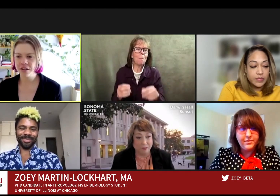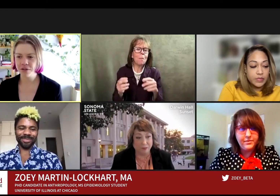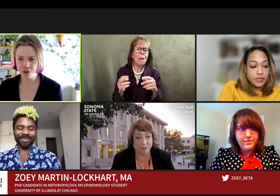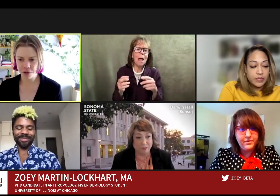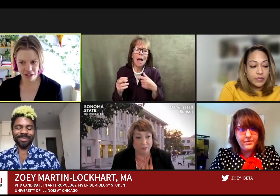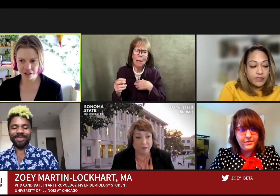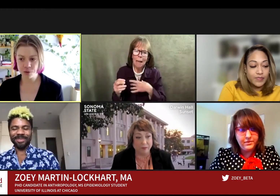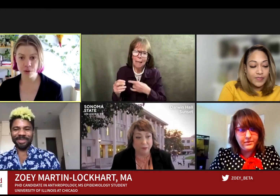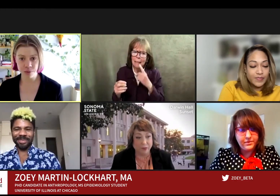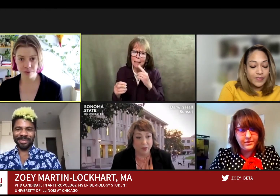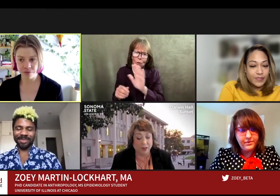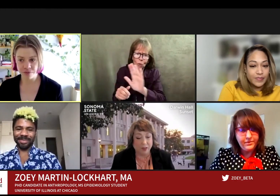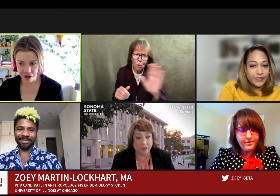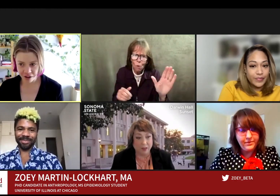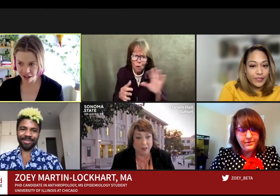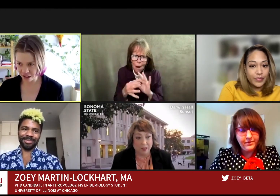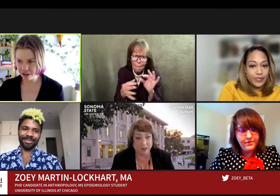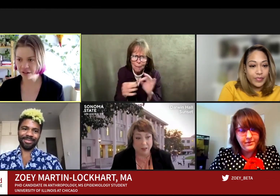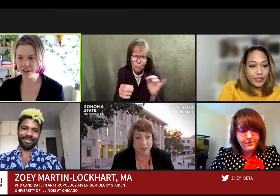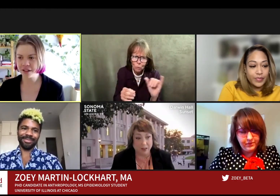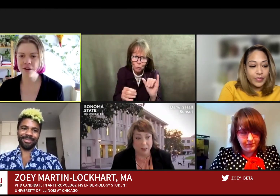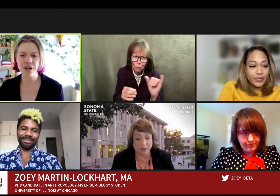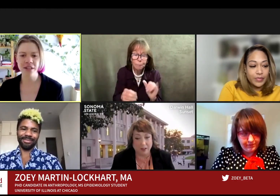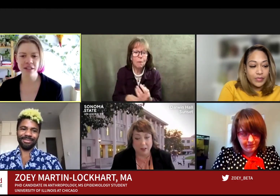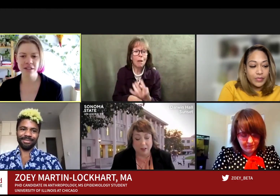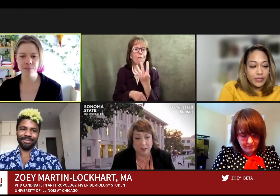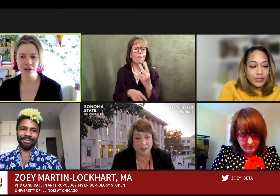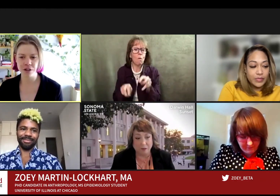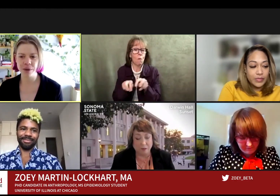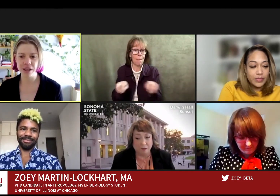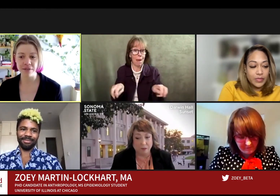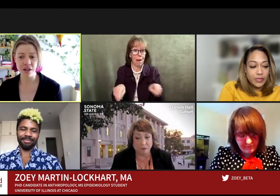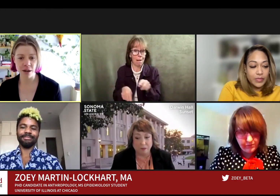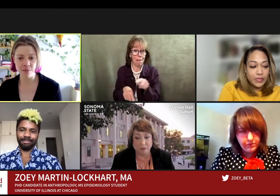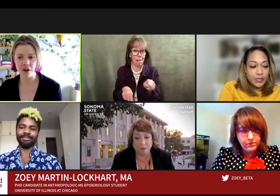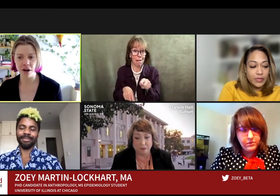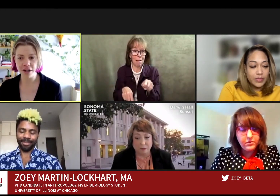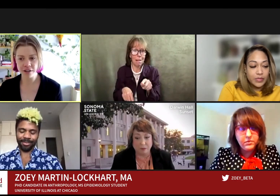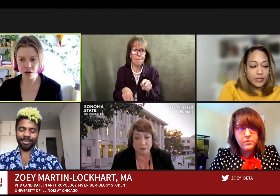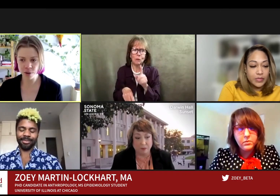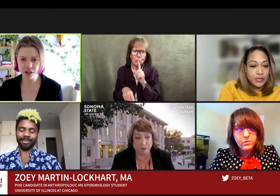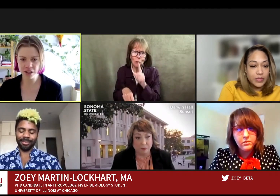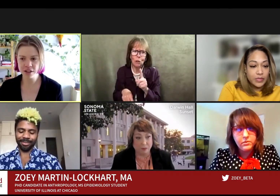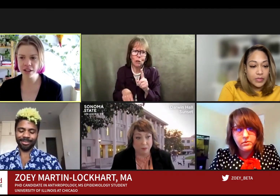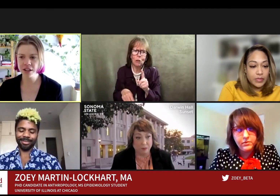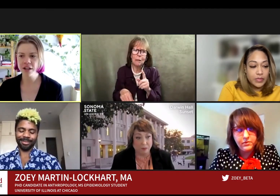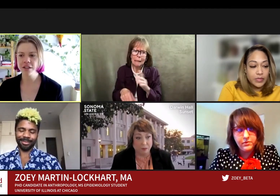The four panelists were very clear that they wanted to make sure we left time for audience questions.